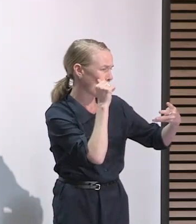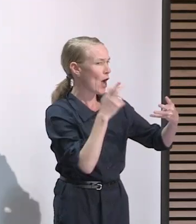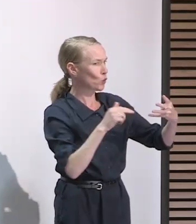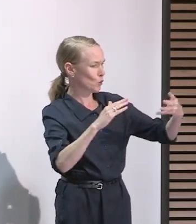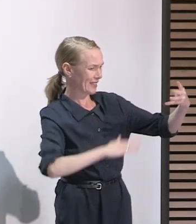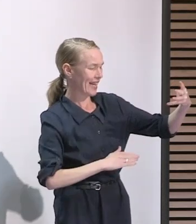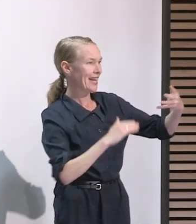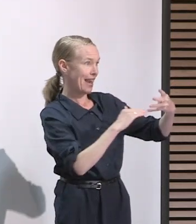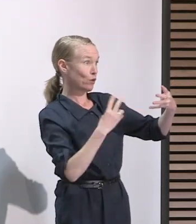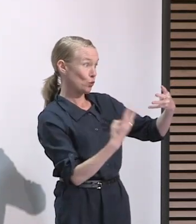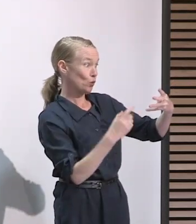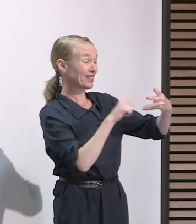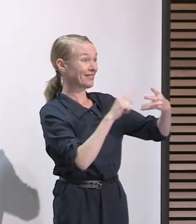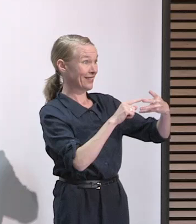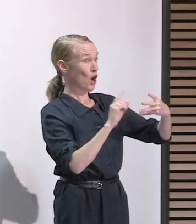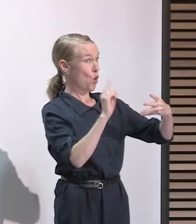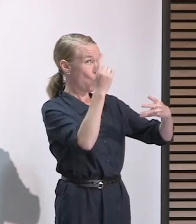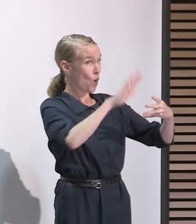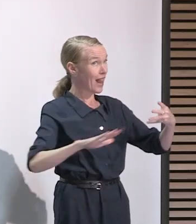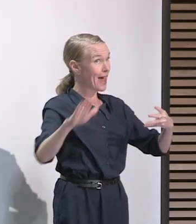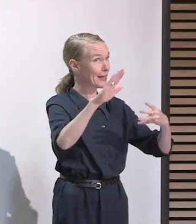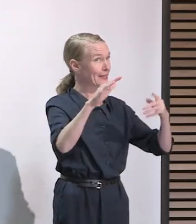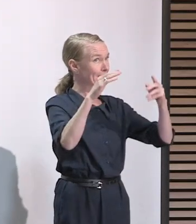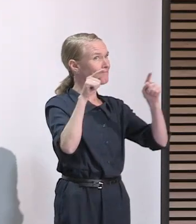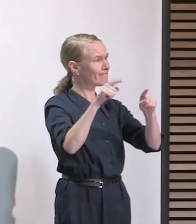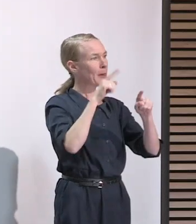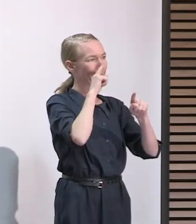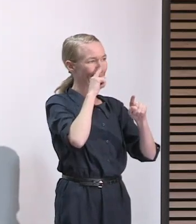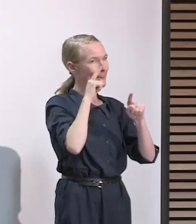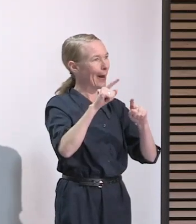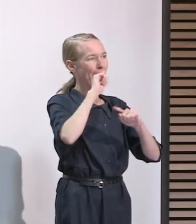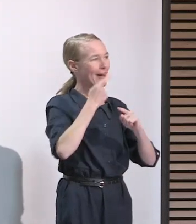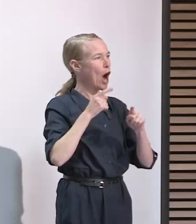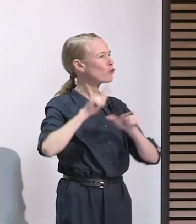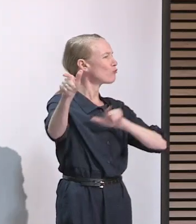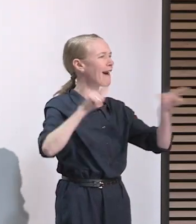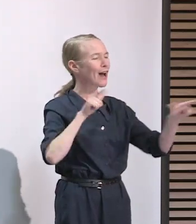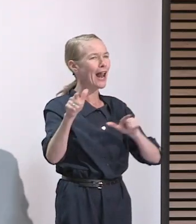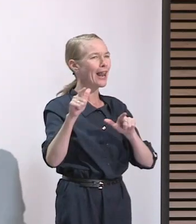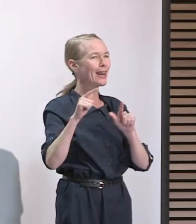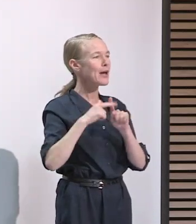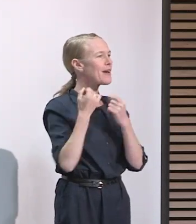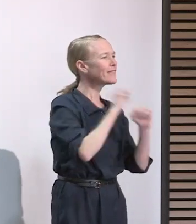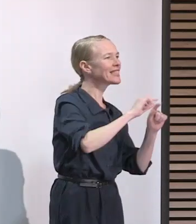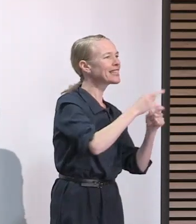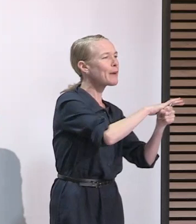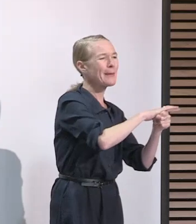Auckland is now continuing an alert level 3 and the rest of the country at alert level 3